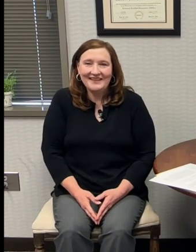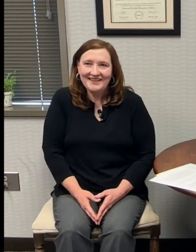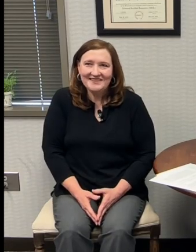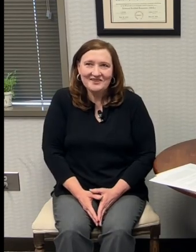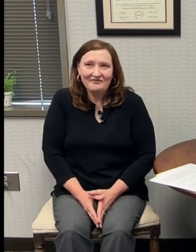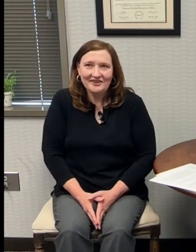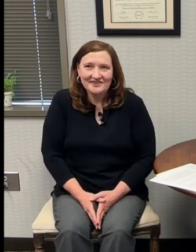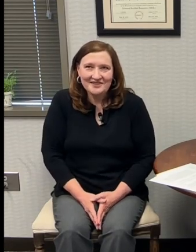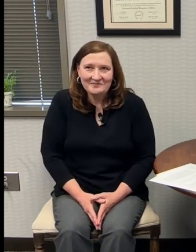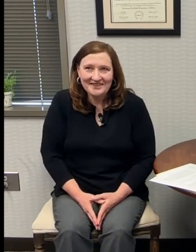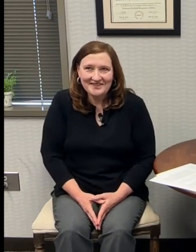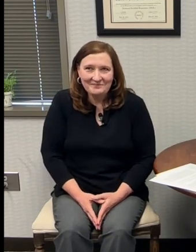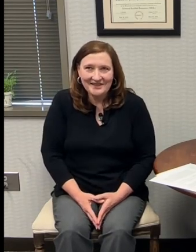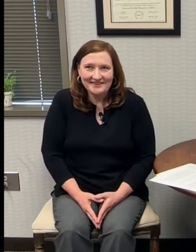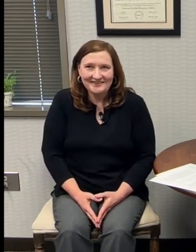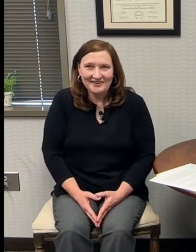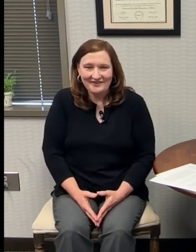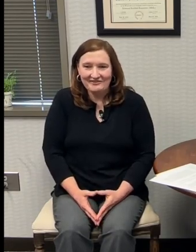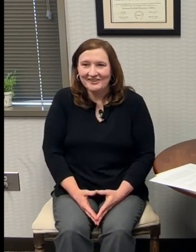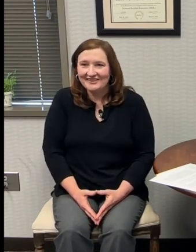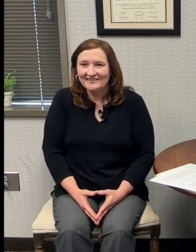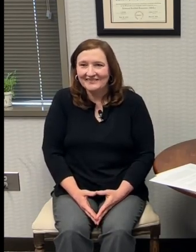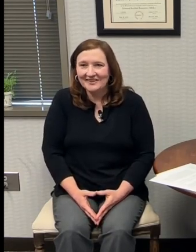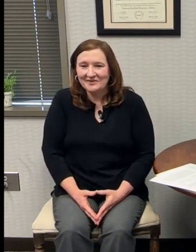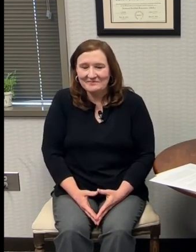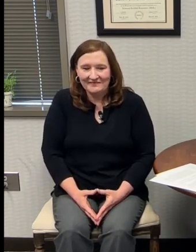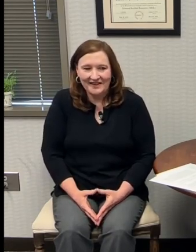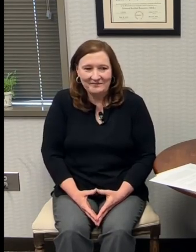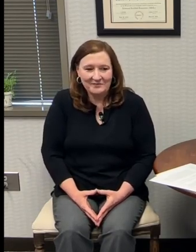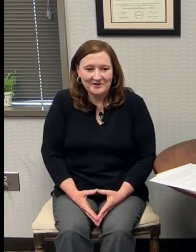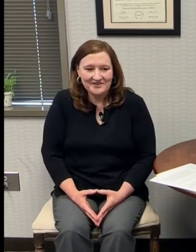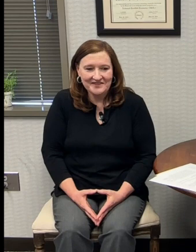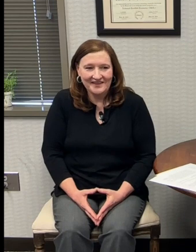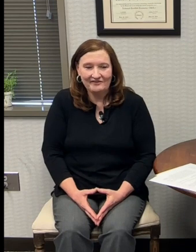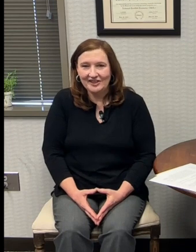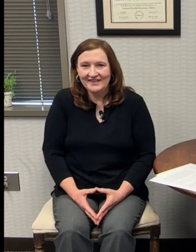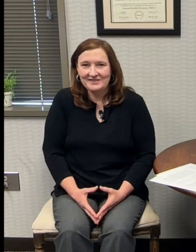I think it's unfair in some ways to pick a favorite um I'm that person that never likes to